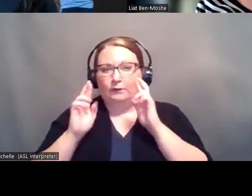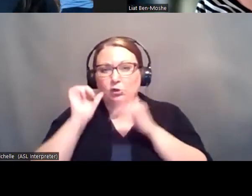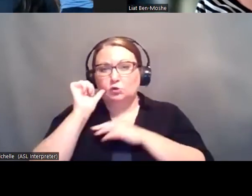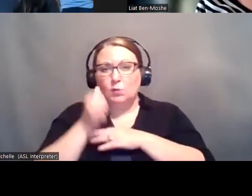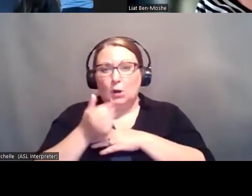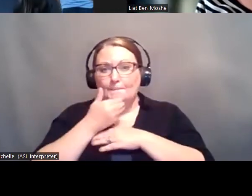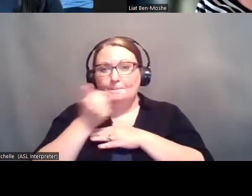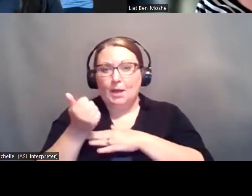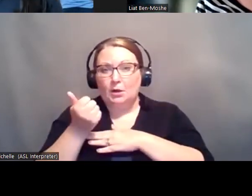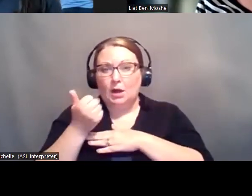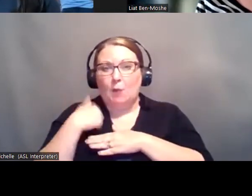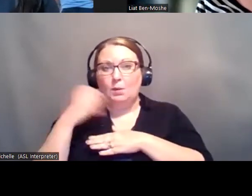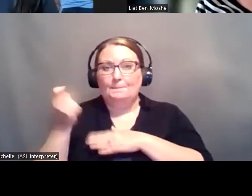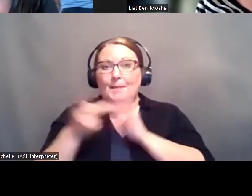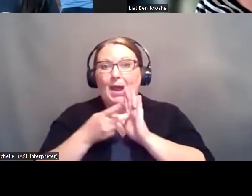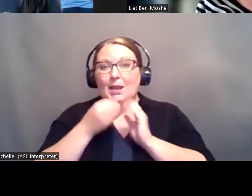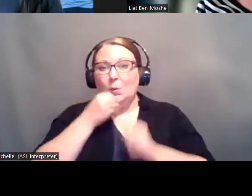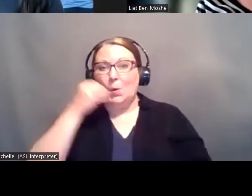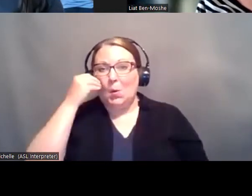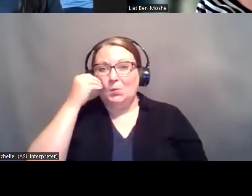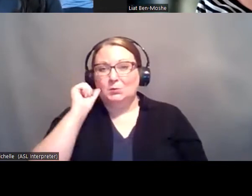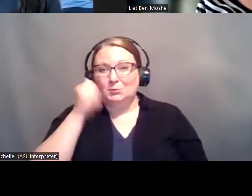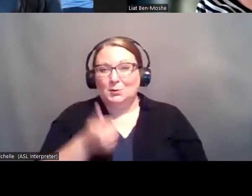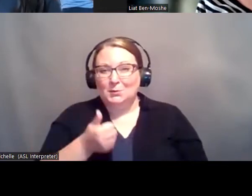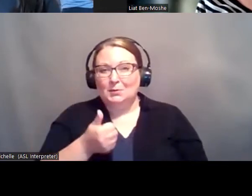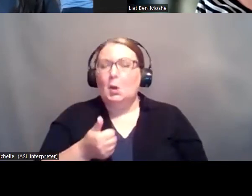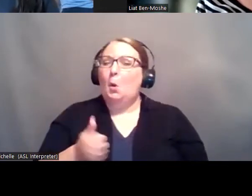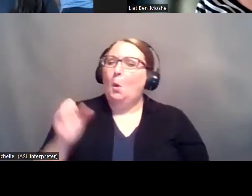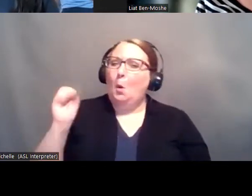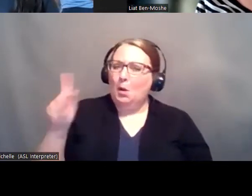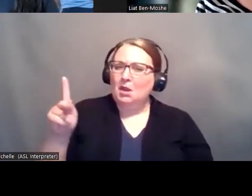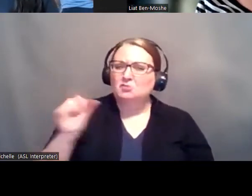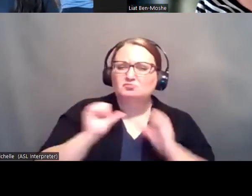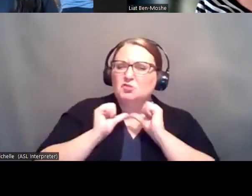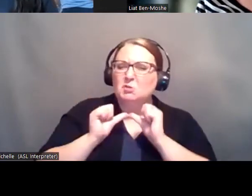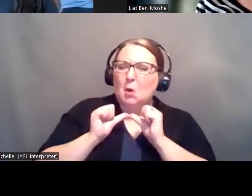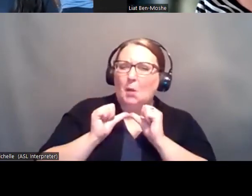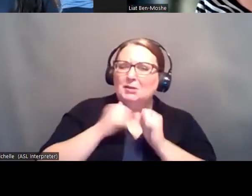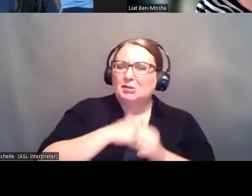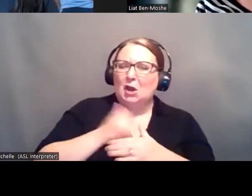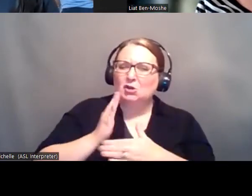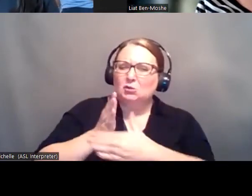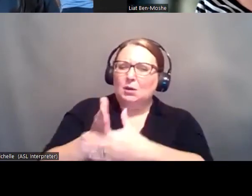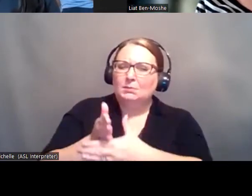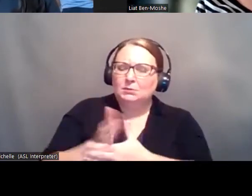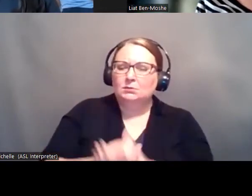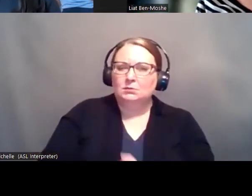'cause I'll be back home. Yeah, why don't you just keep going? I'm sorry for the interruption,